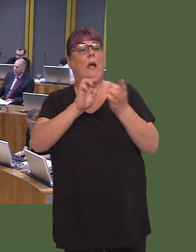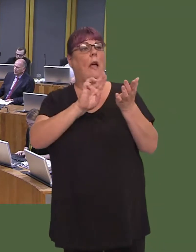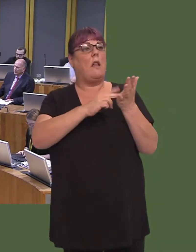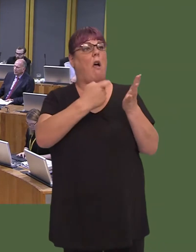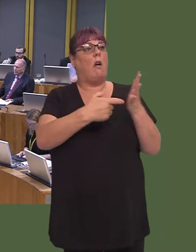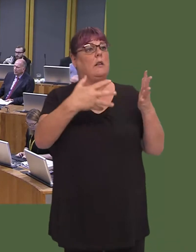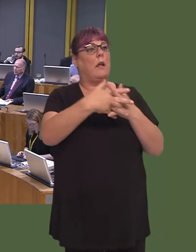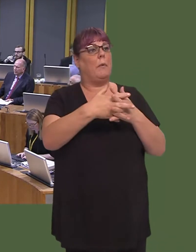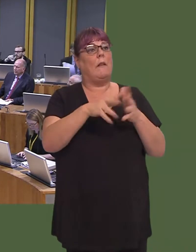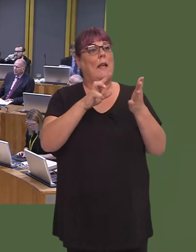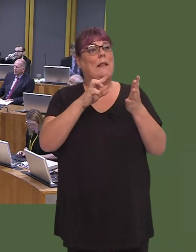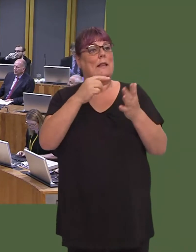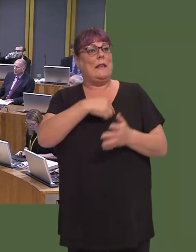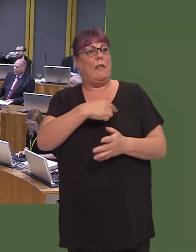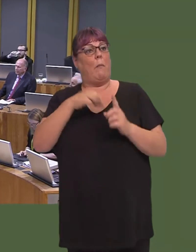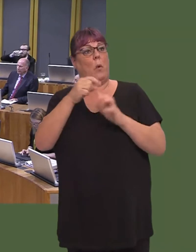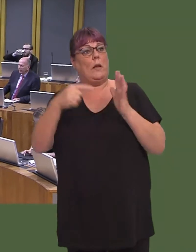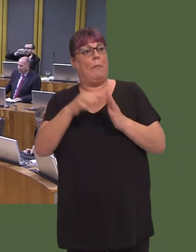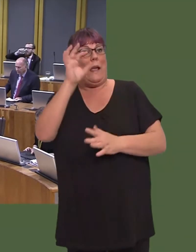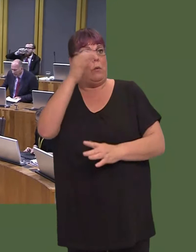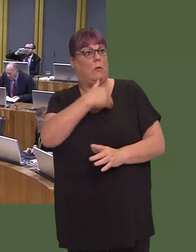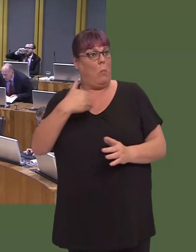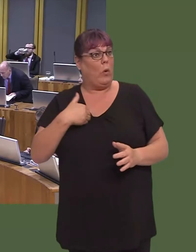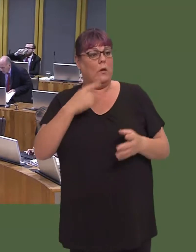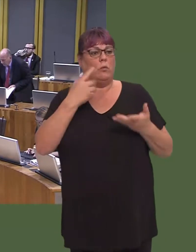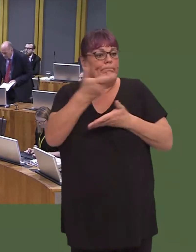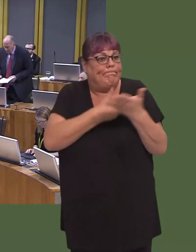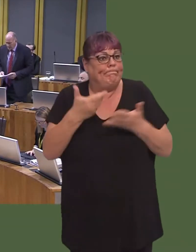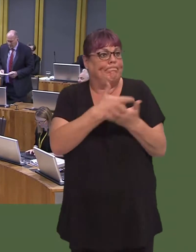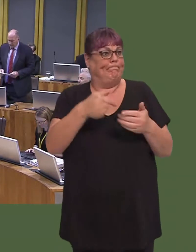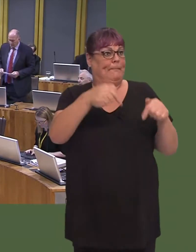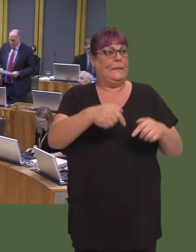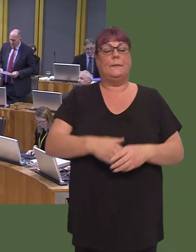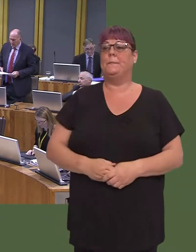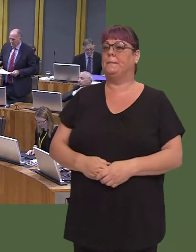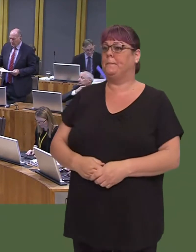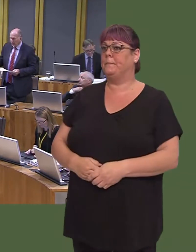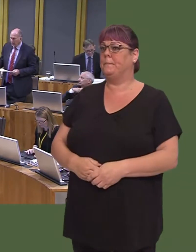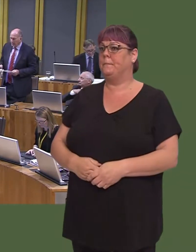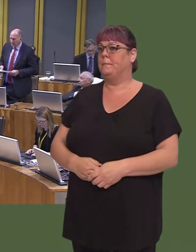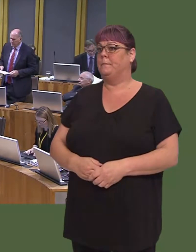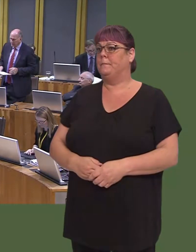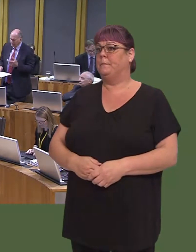would have heard the Prime Minister's announcement for £2 billion for social homes in England